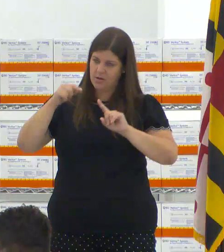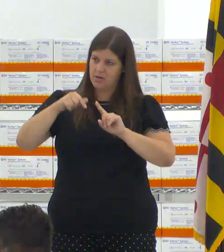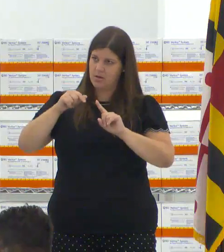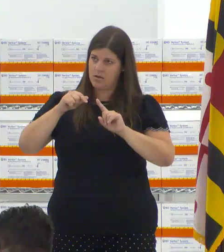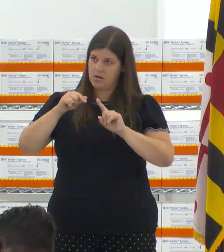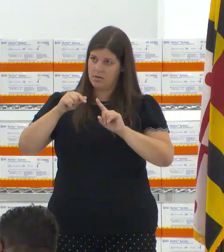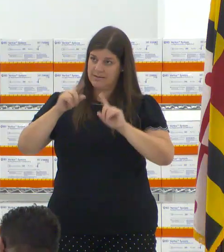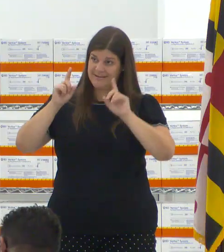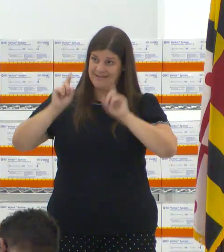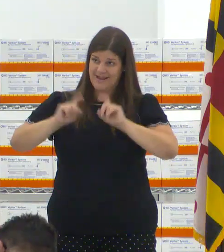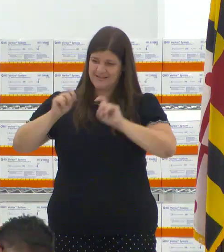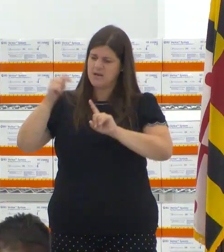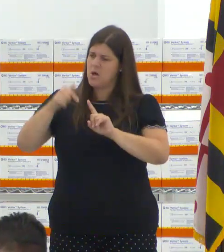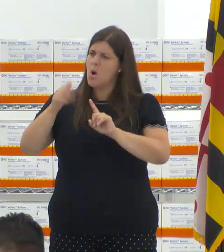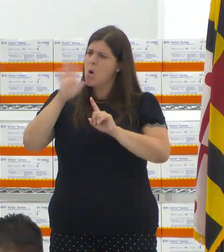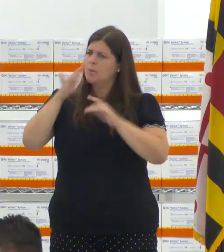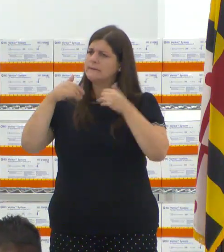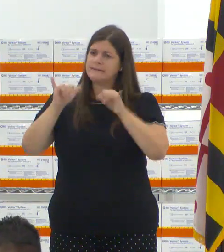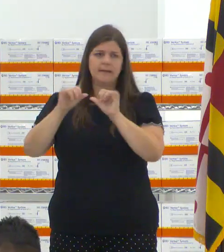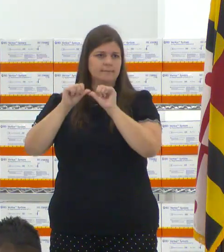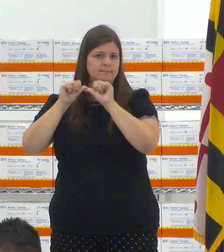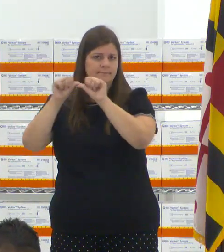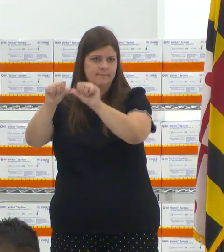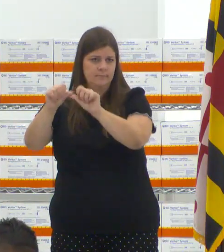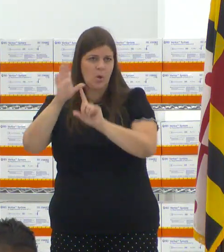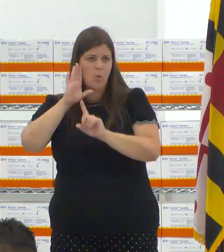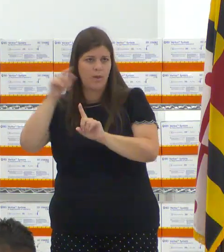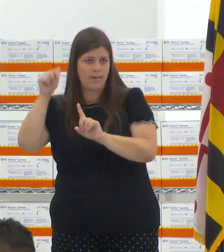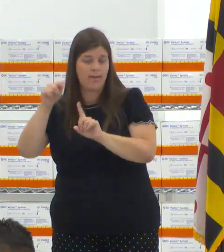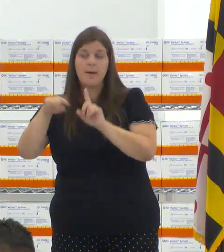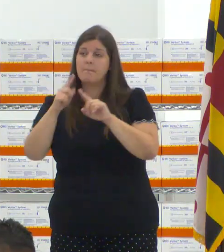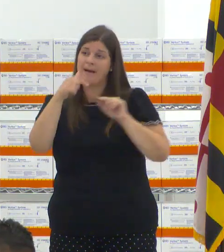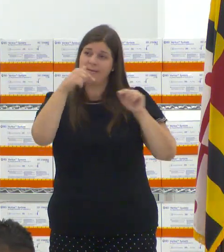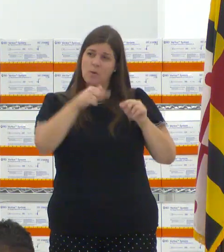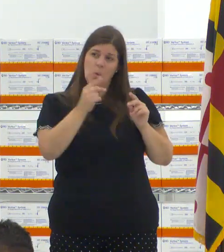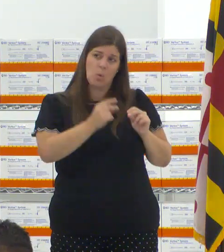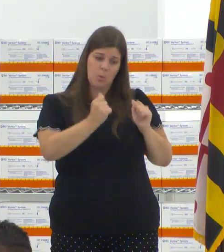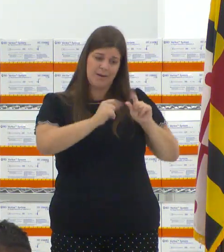This new acquisition will also help us tackle isolated outbreak and